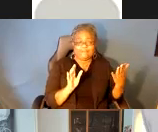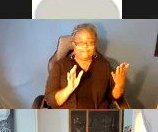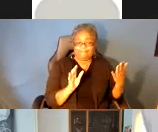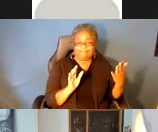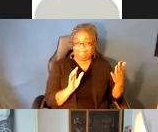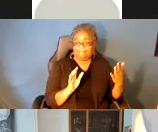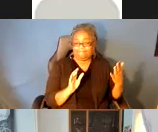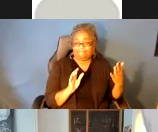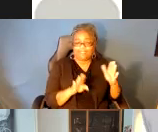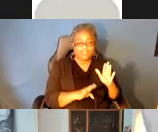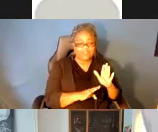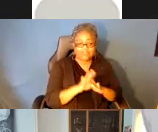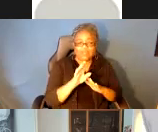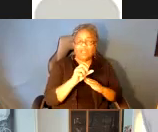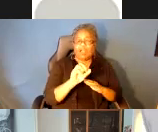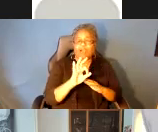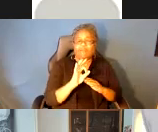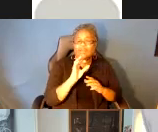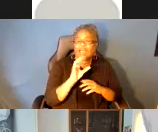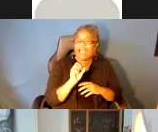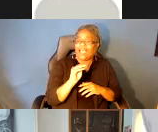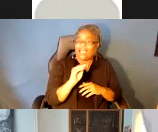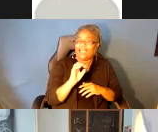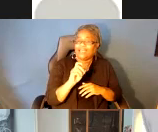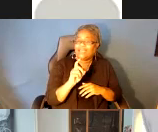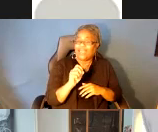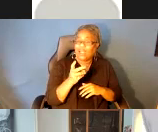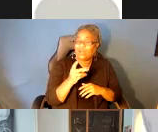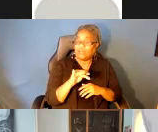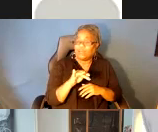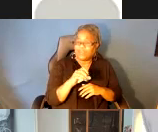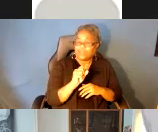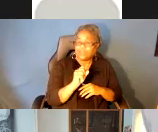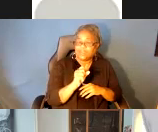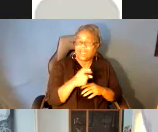development of endowments, debt reduction, and building cash reserves and savings.